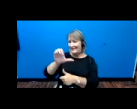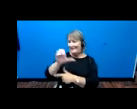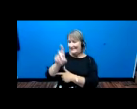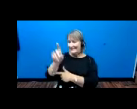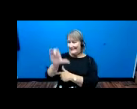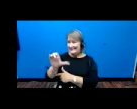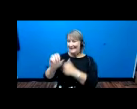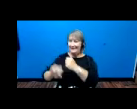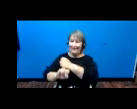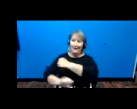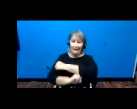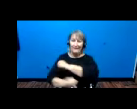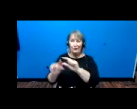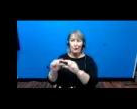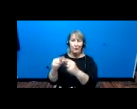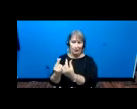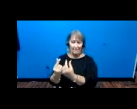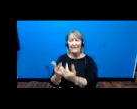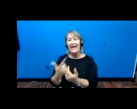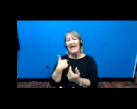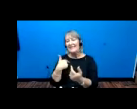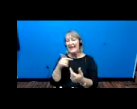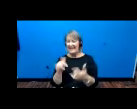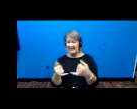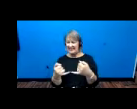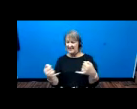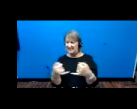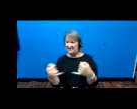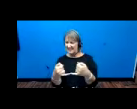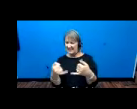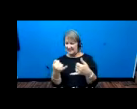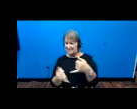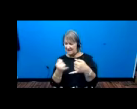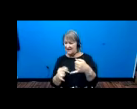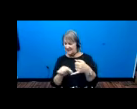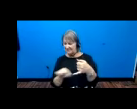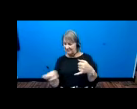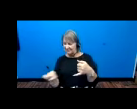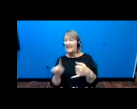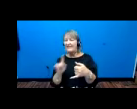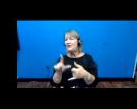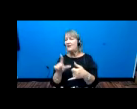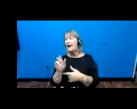And there's a link here at the bottom that actually goes back to an article that was written about the project. We encourage y’all to click on that